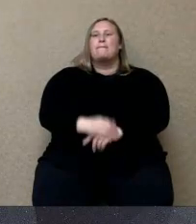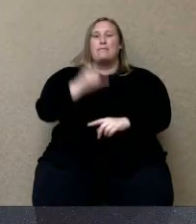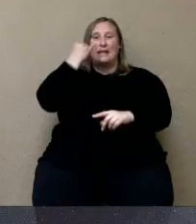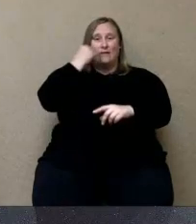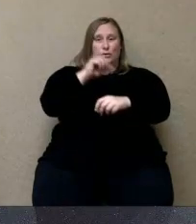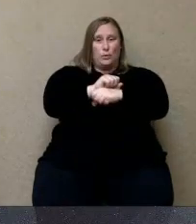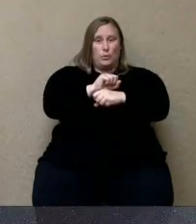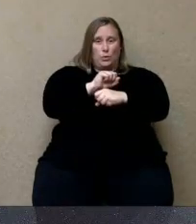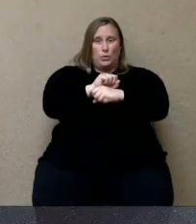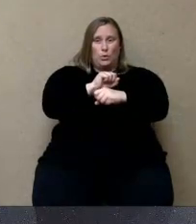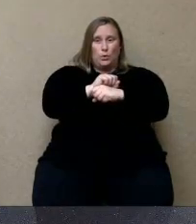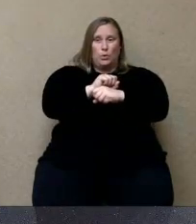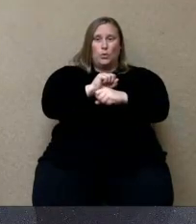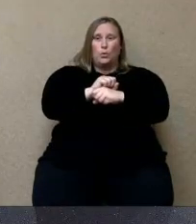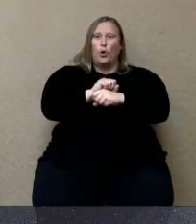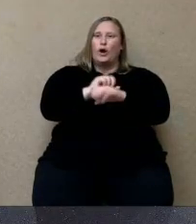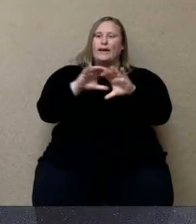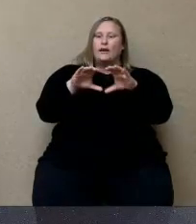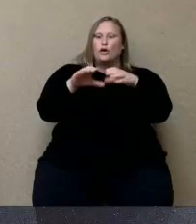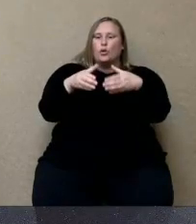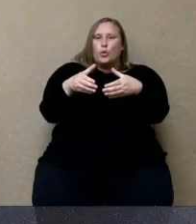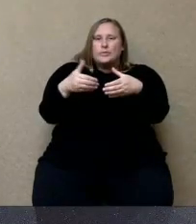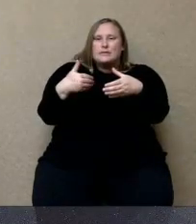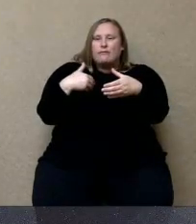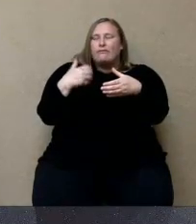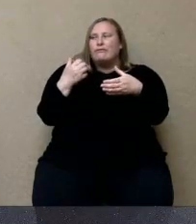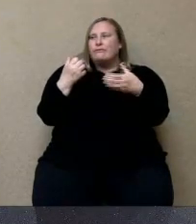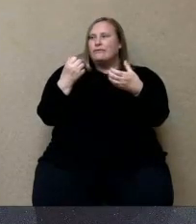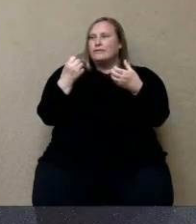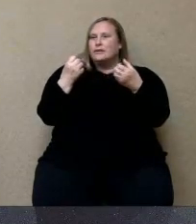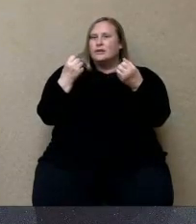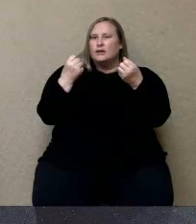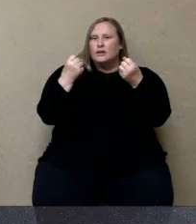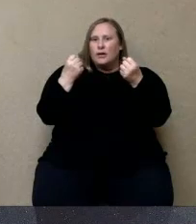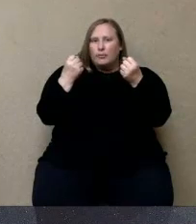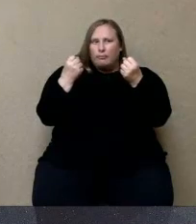guys work in groups where you have multiple kids or multiple